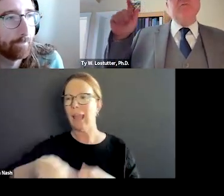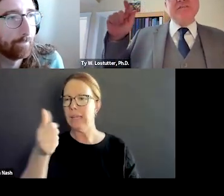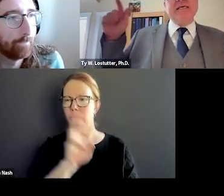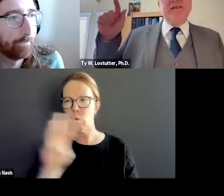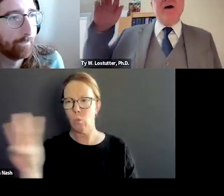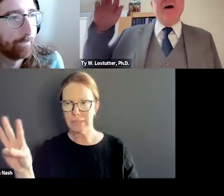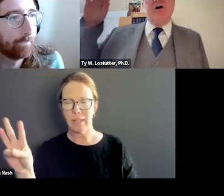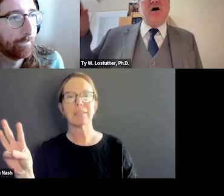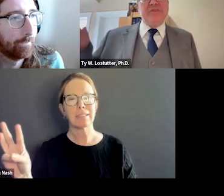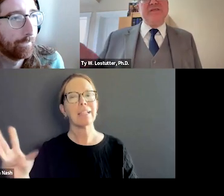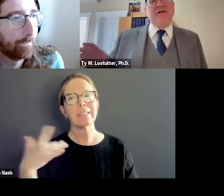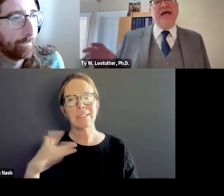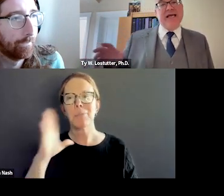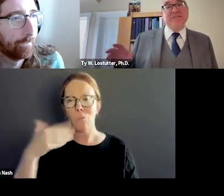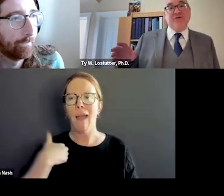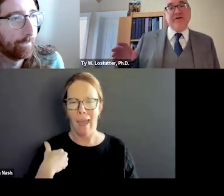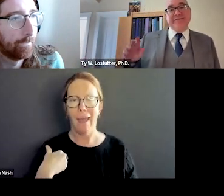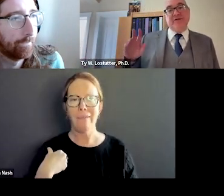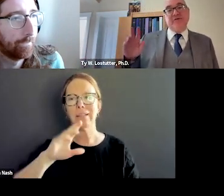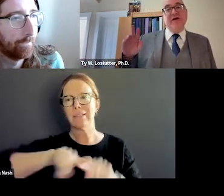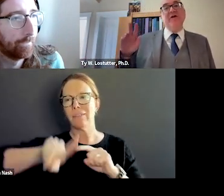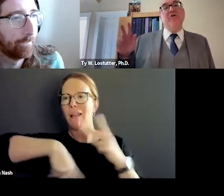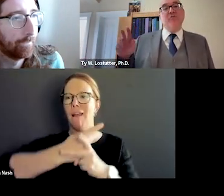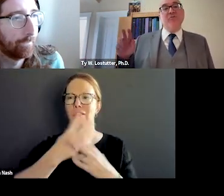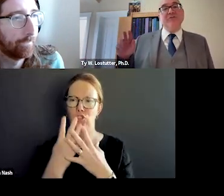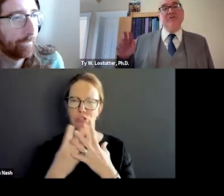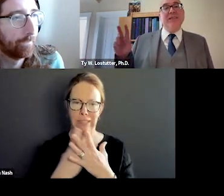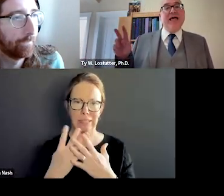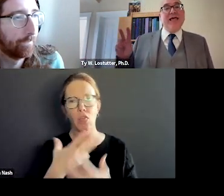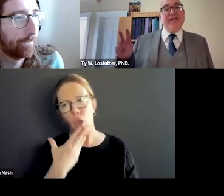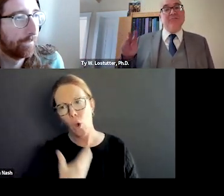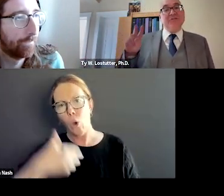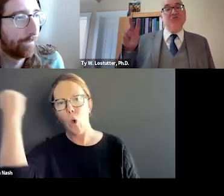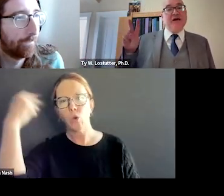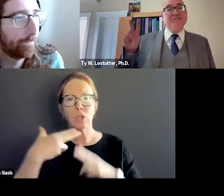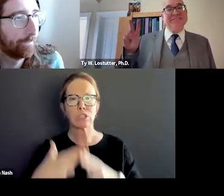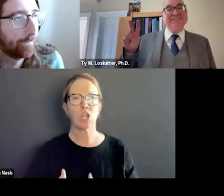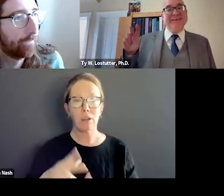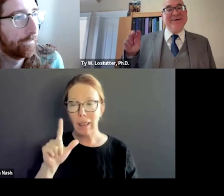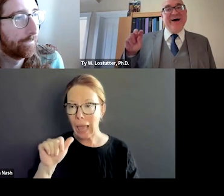you will typically find all the different kinds of screens there. The older one was called the lie that it was two questions.